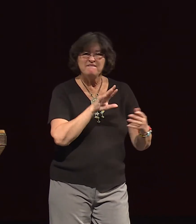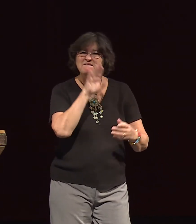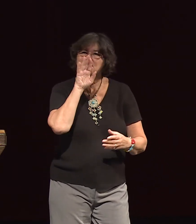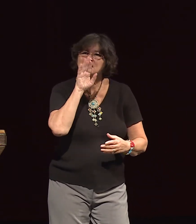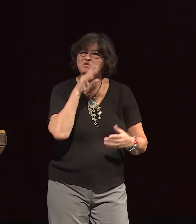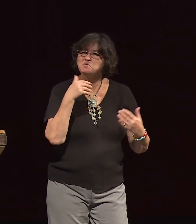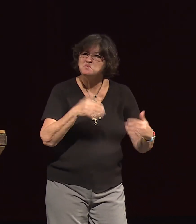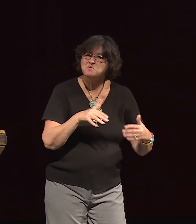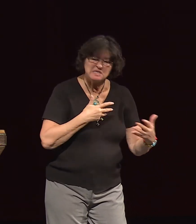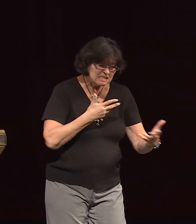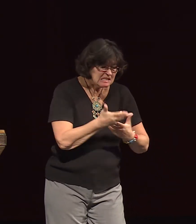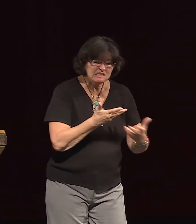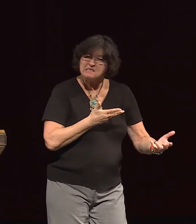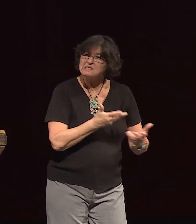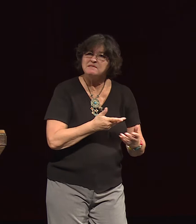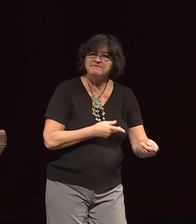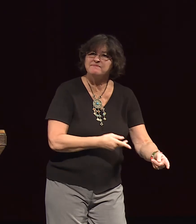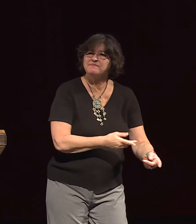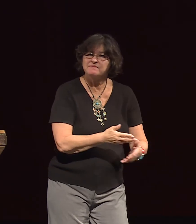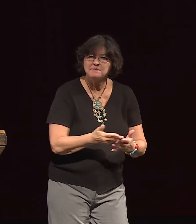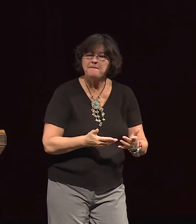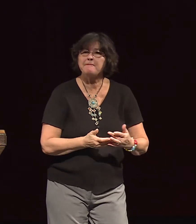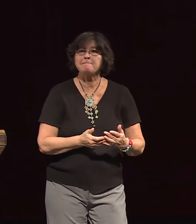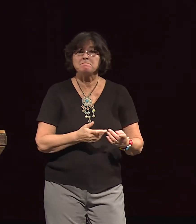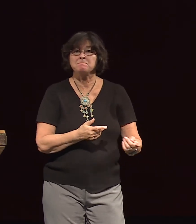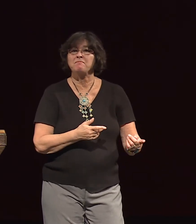"and I notice my child is very frustrated."